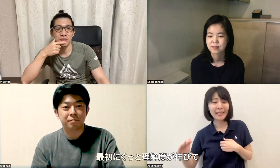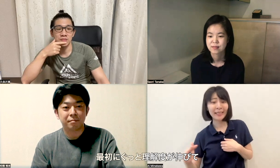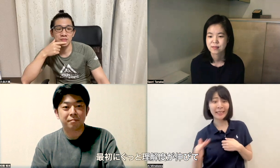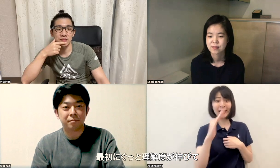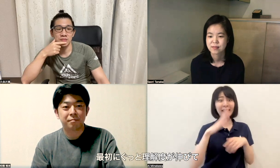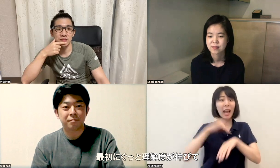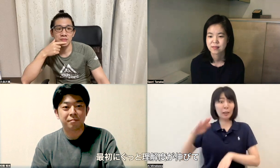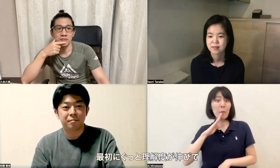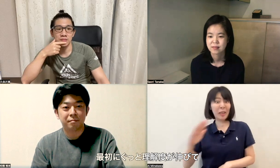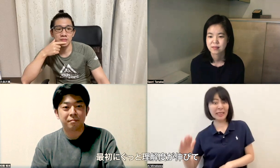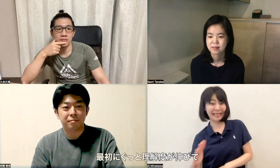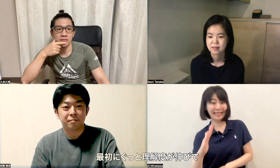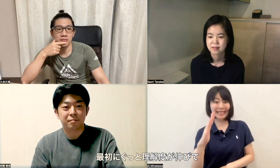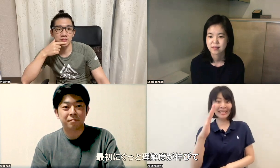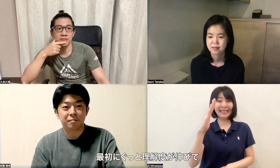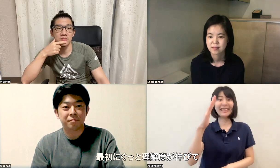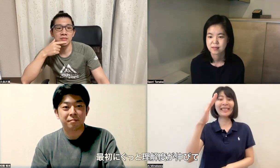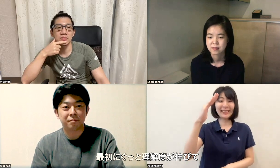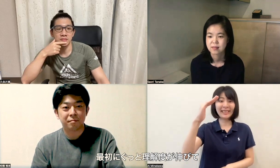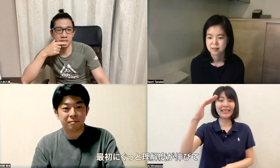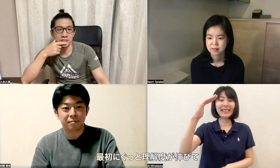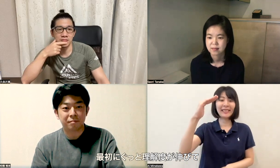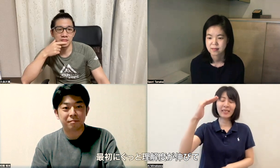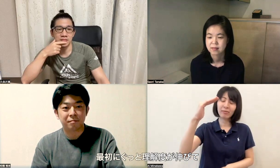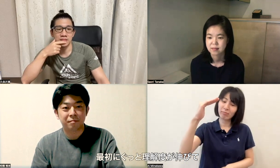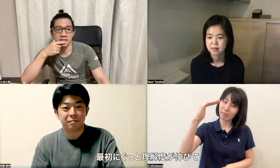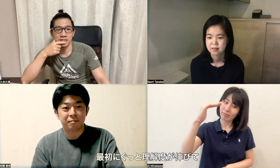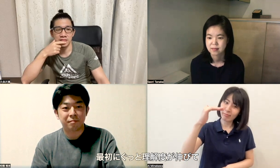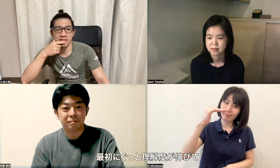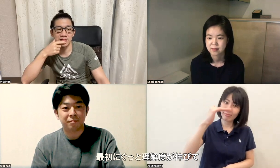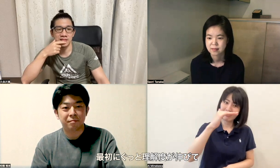My understanding level improved quickly after that,